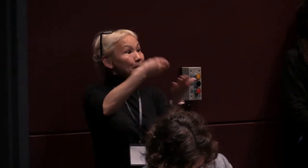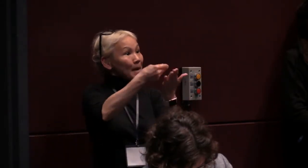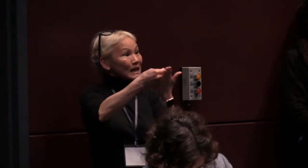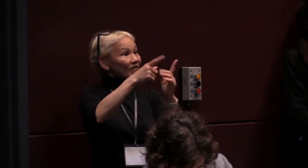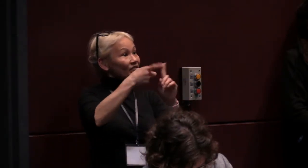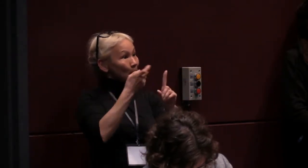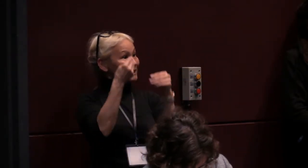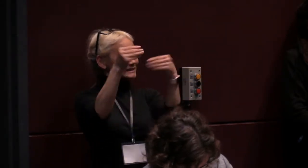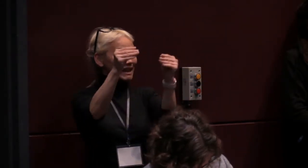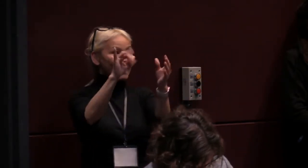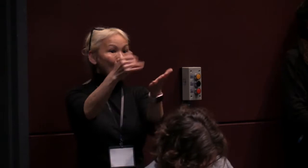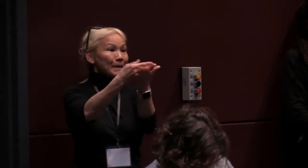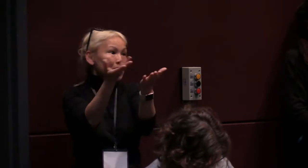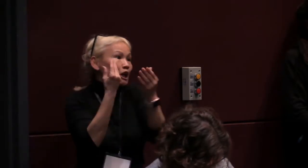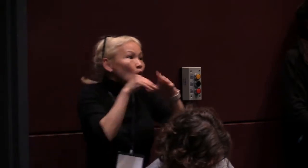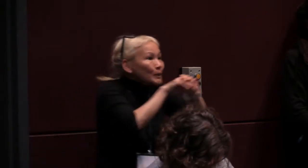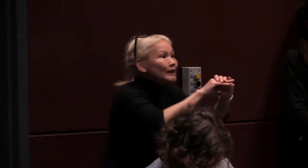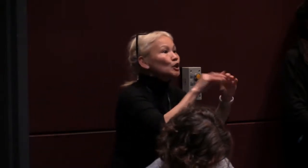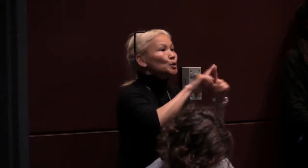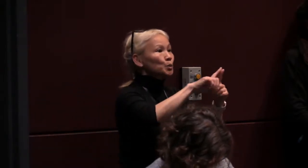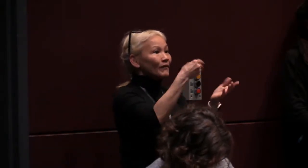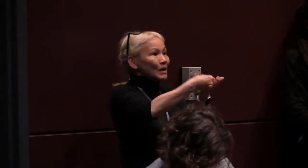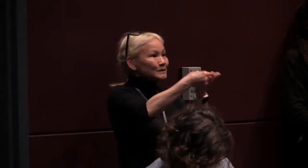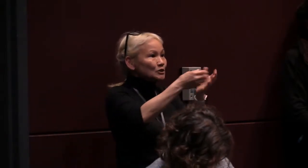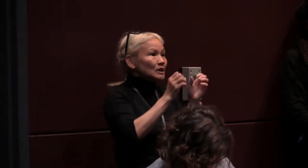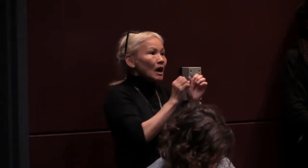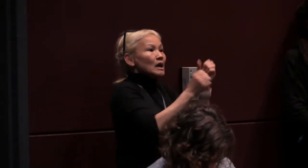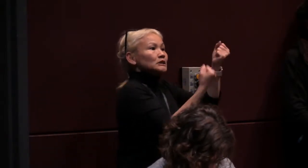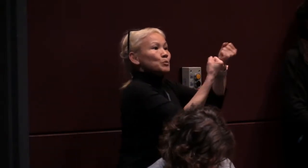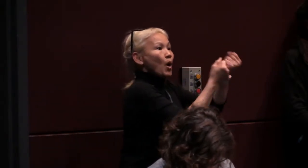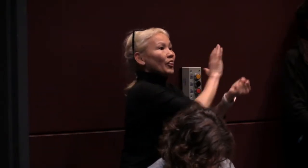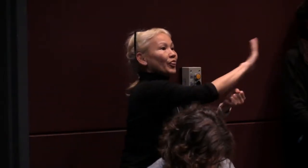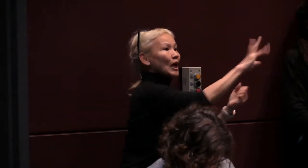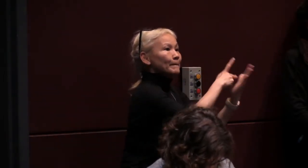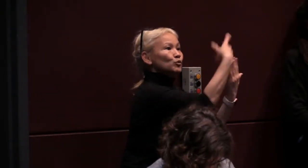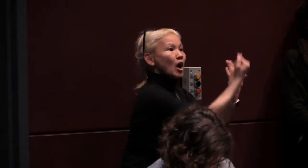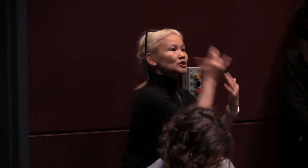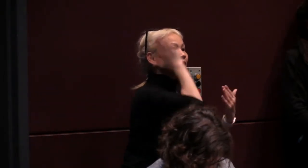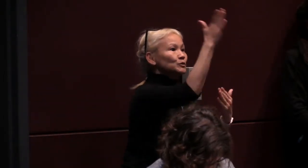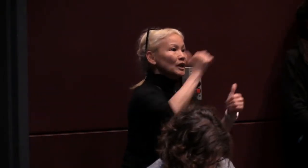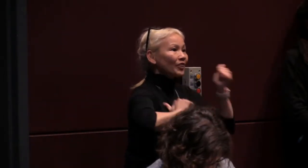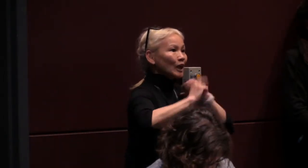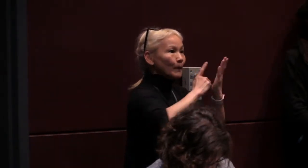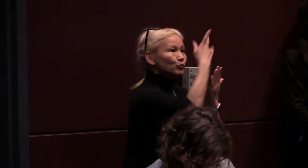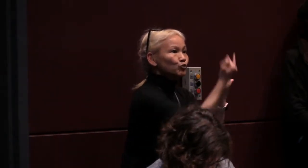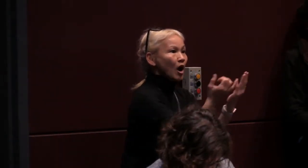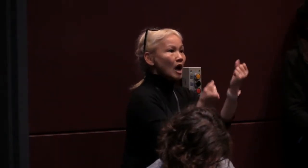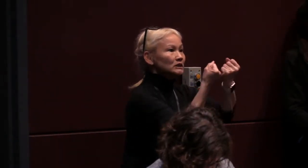to talk about children impacted by deaf theater, and perhaps the money, the revenue generated